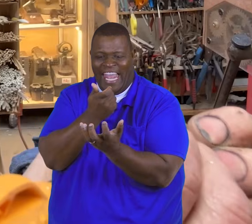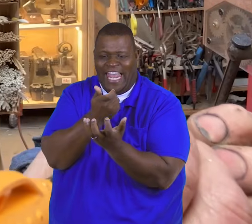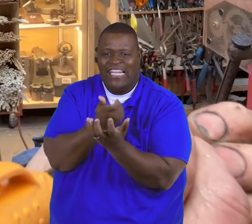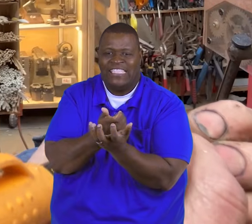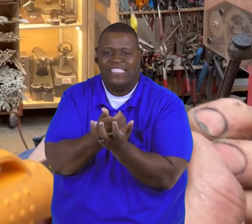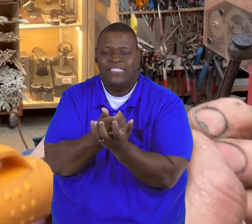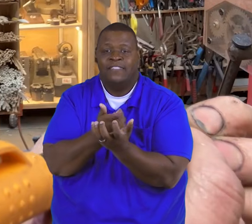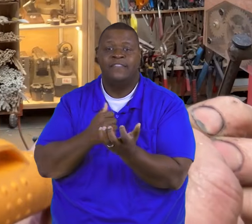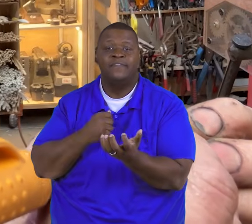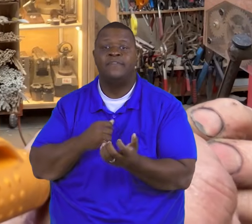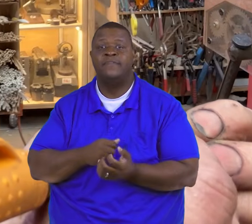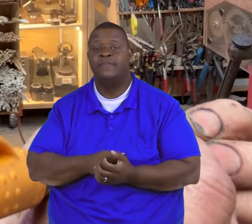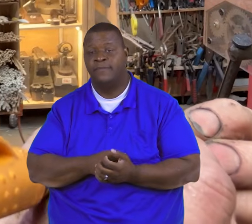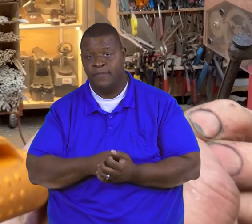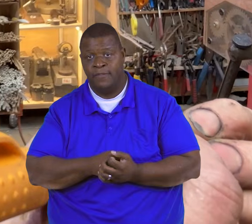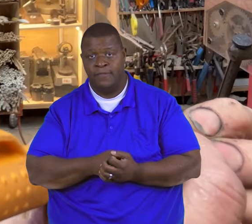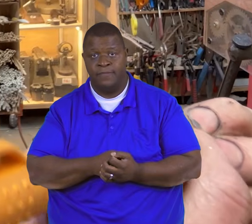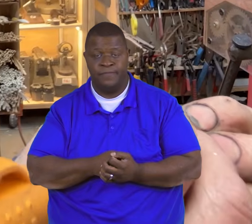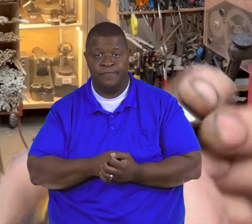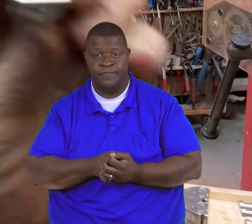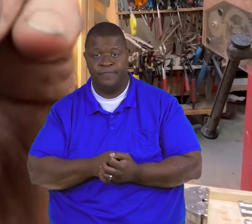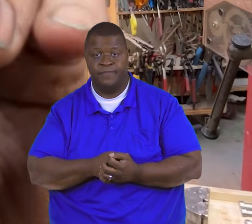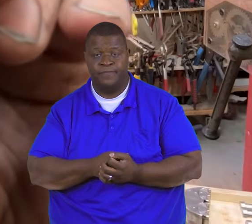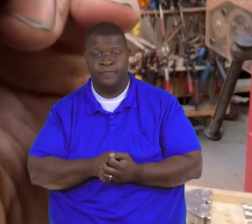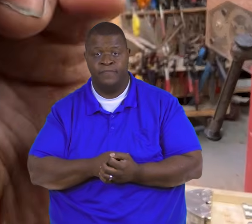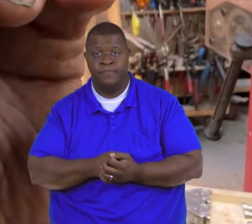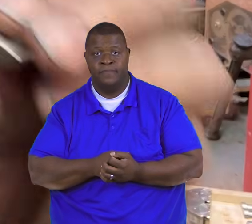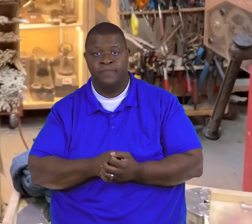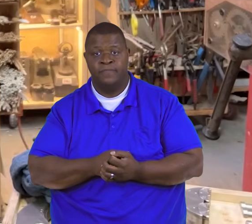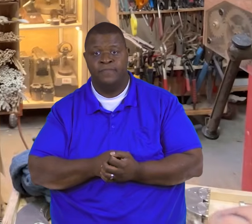so I would like to carve a channel in it like that